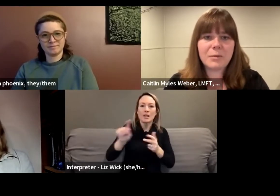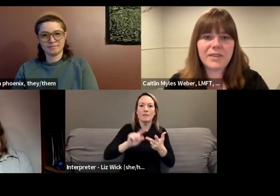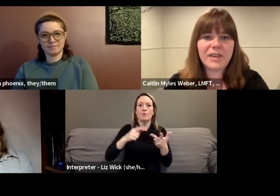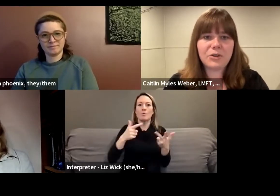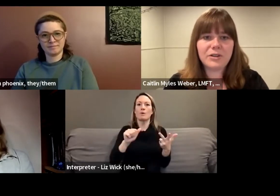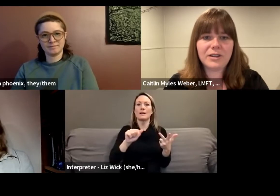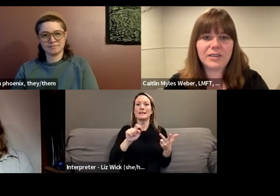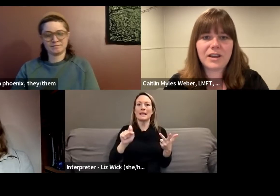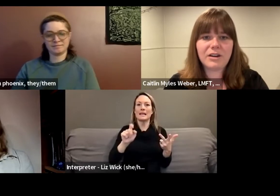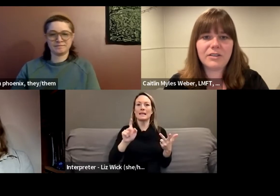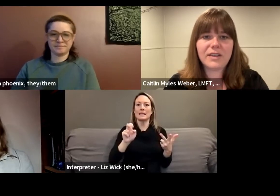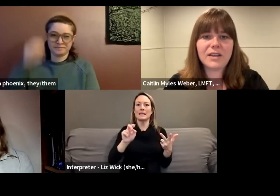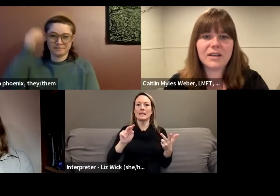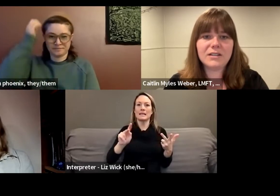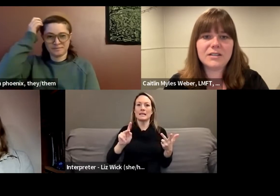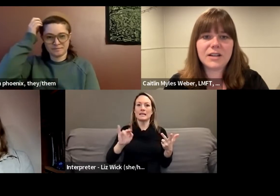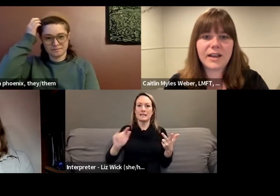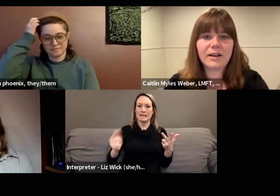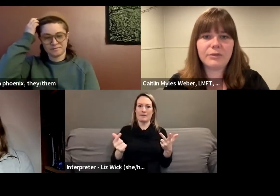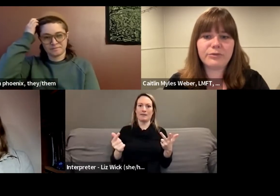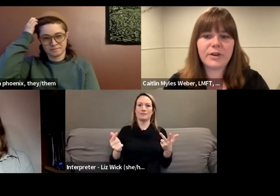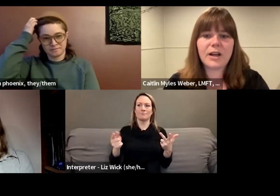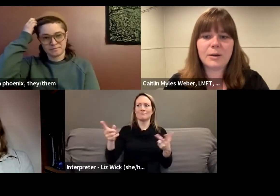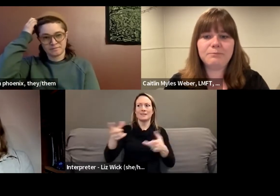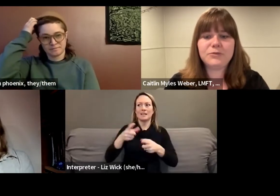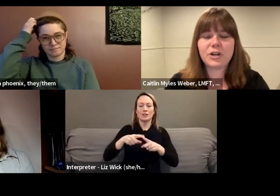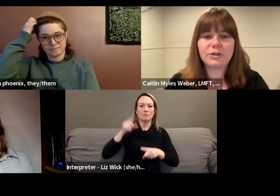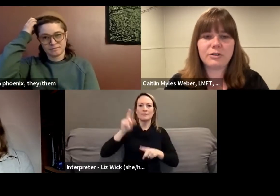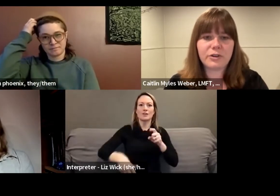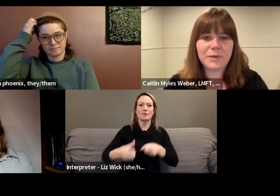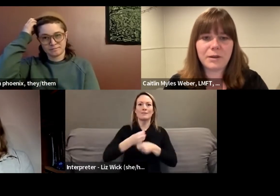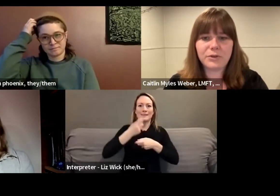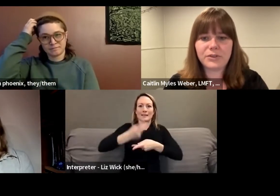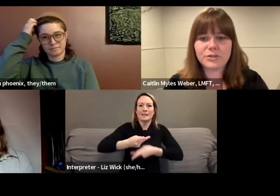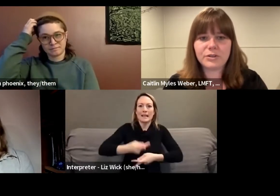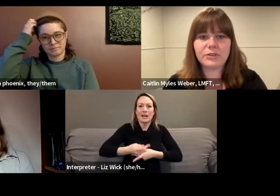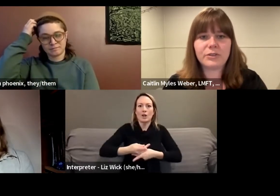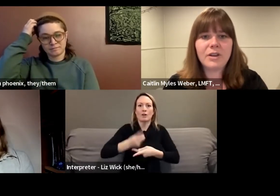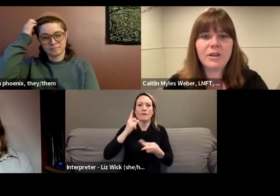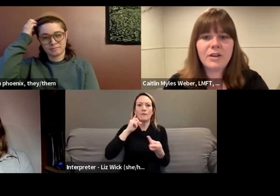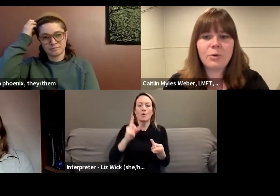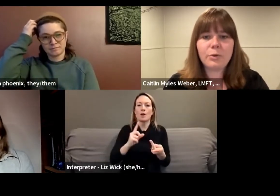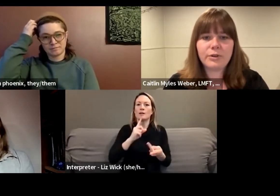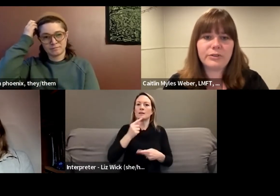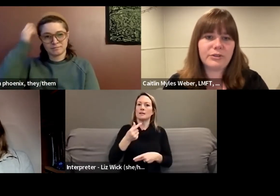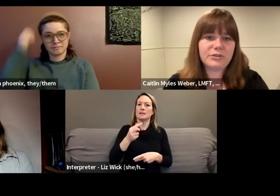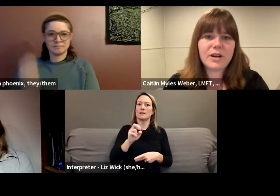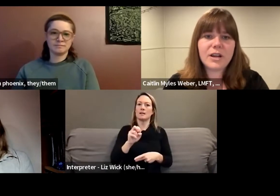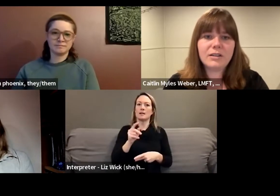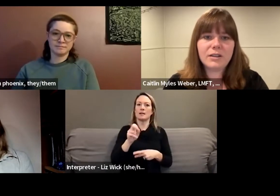and they couldn't get the care that they need to have gender affirming procedures or surgery.